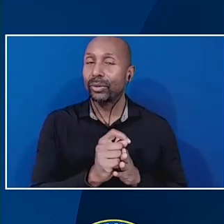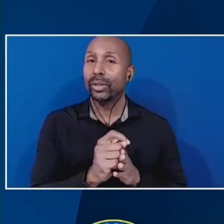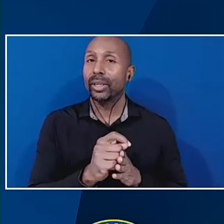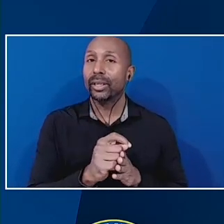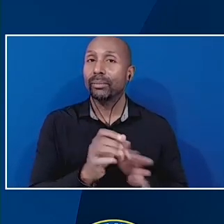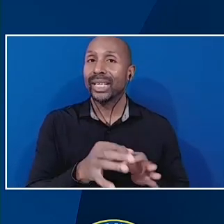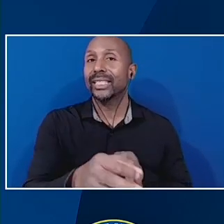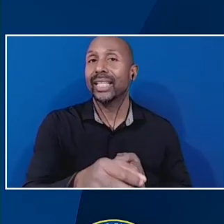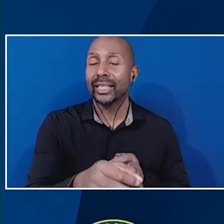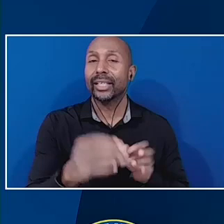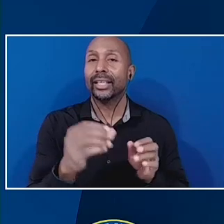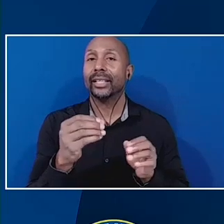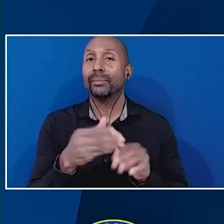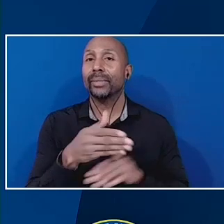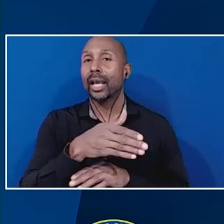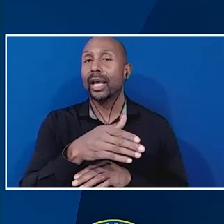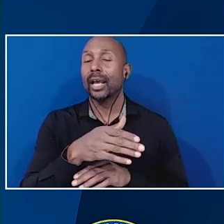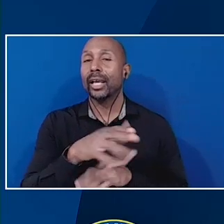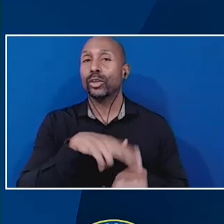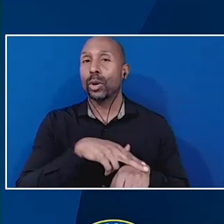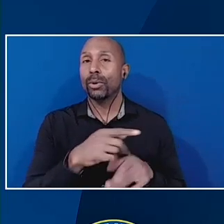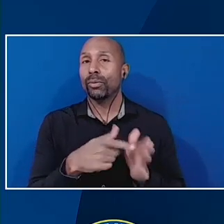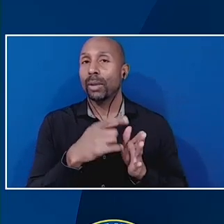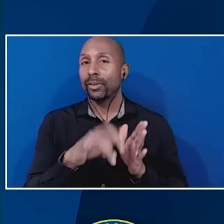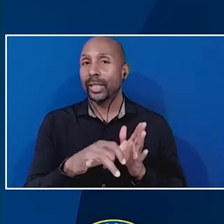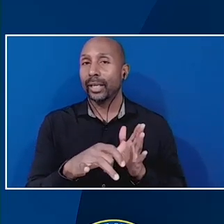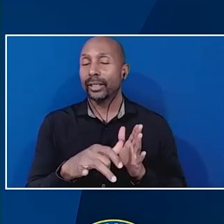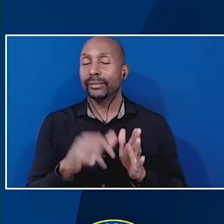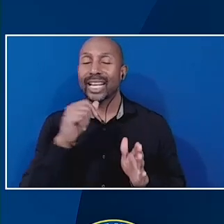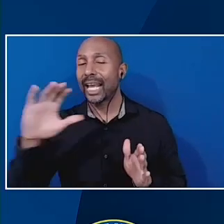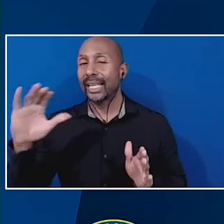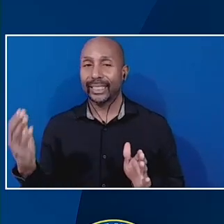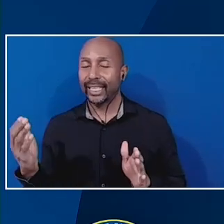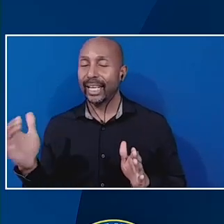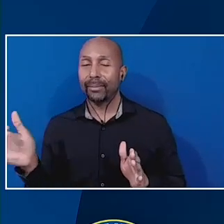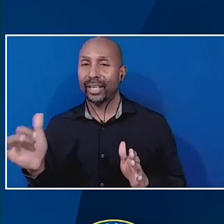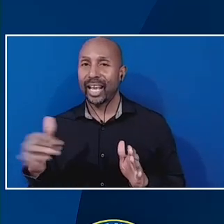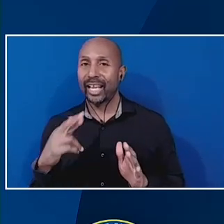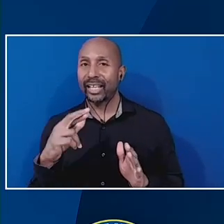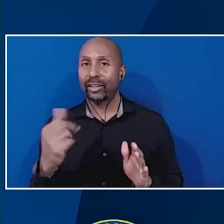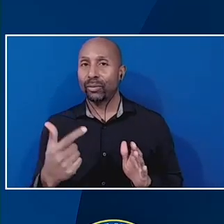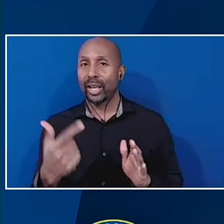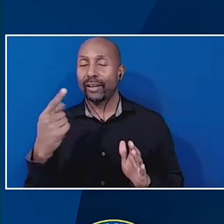And it does not sound to me like the regulations on good cause extension